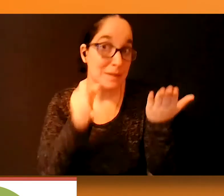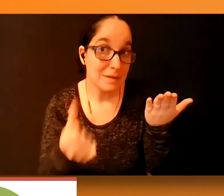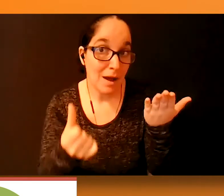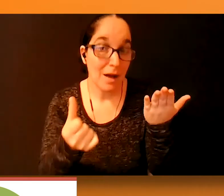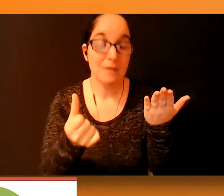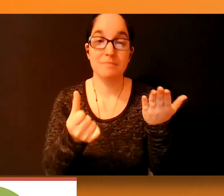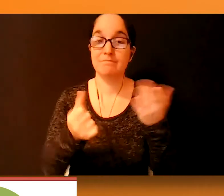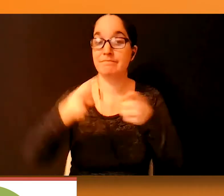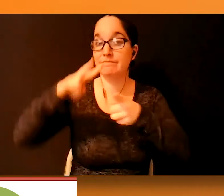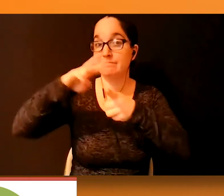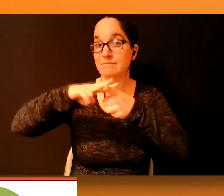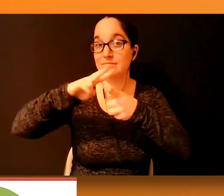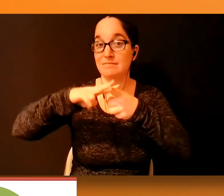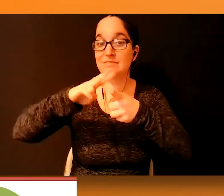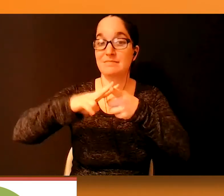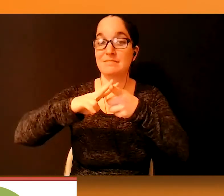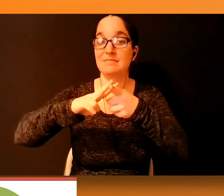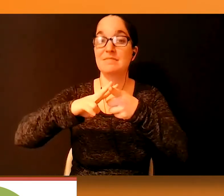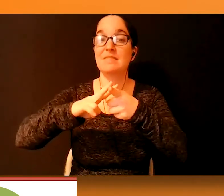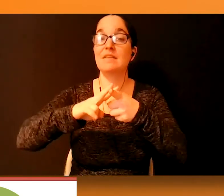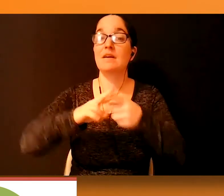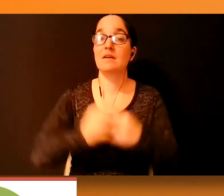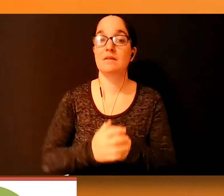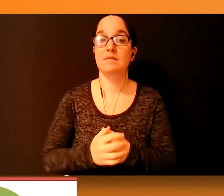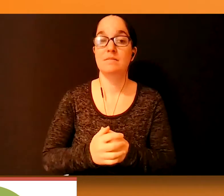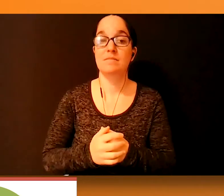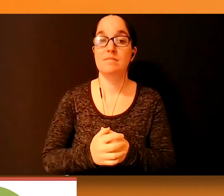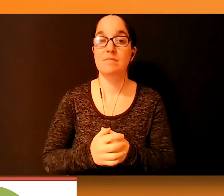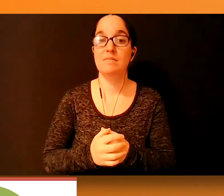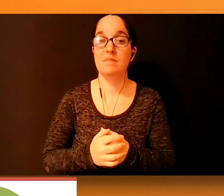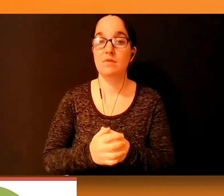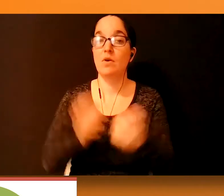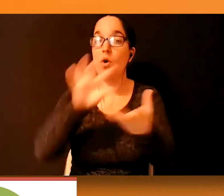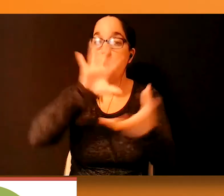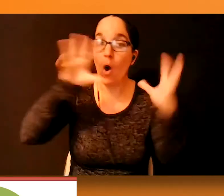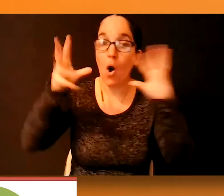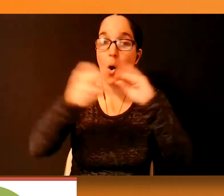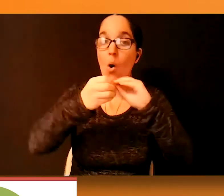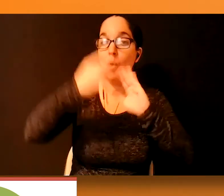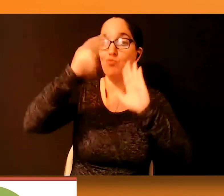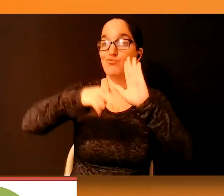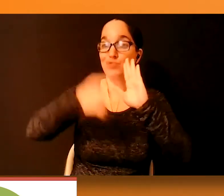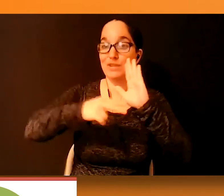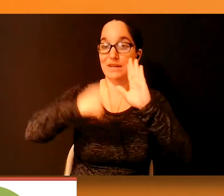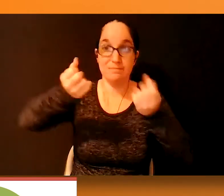vocabulary is one of the subskills of the whole reading comprehension pie, right?